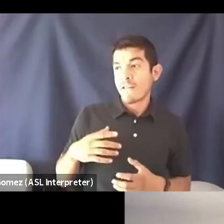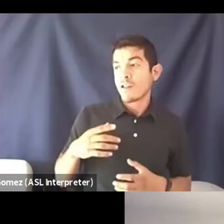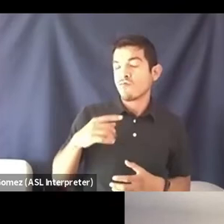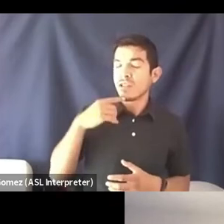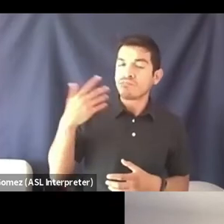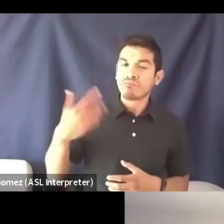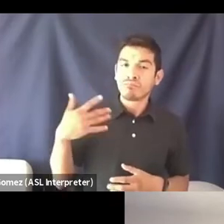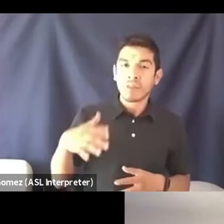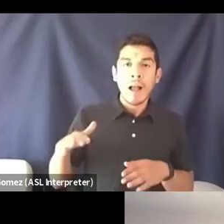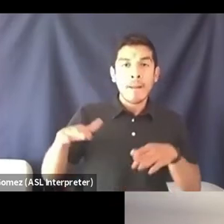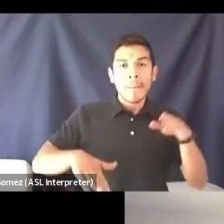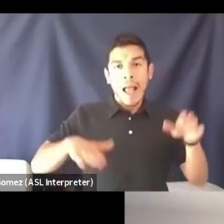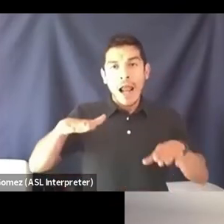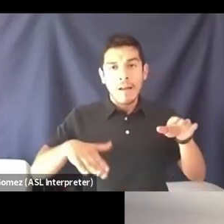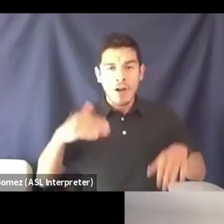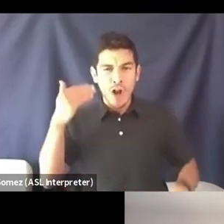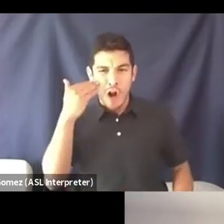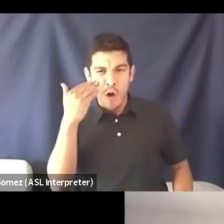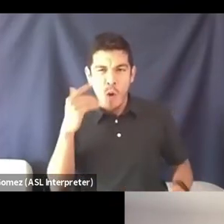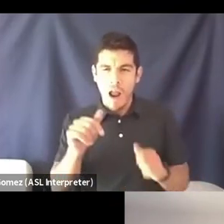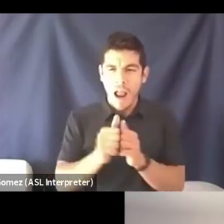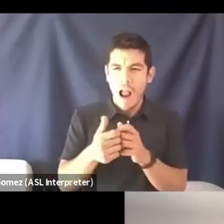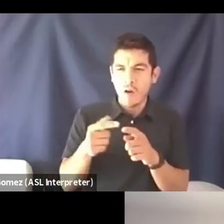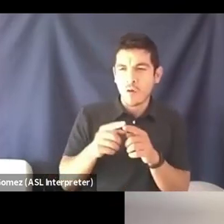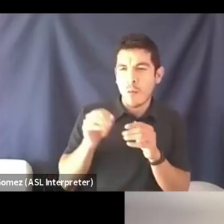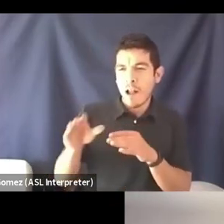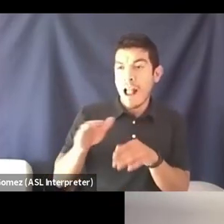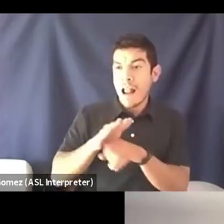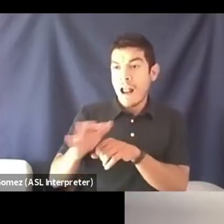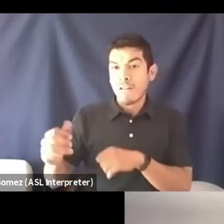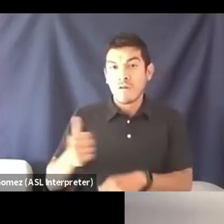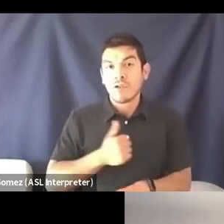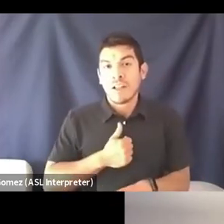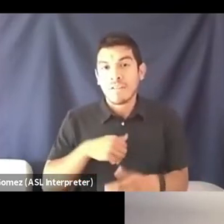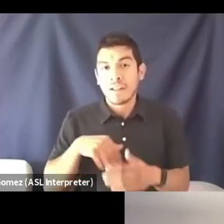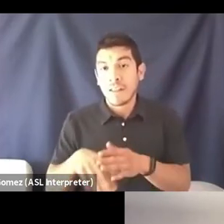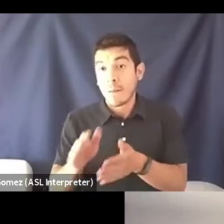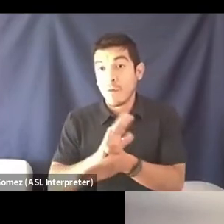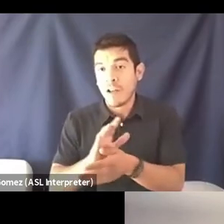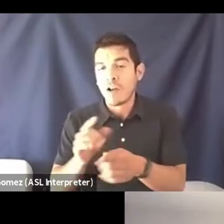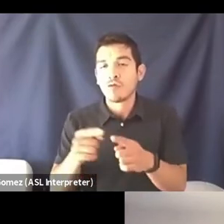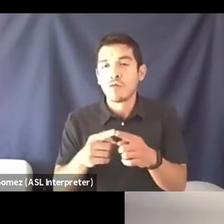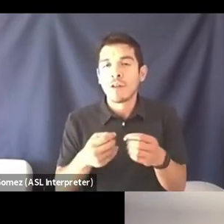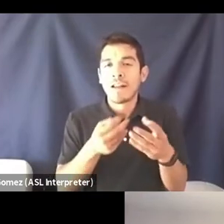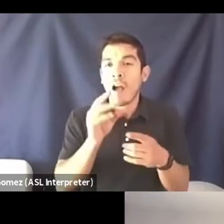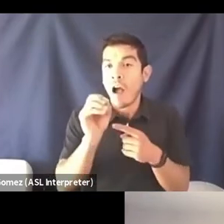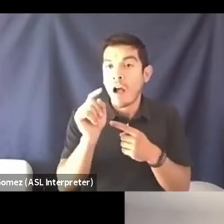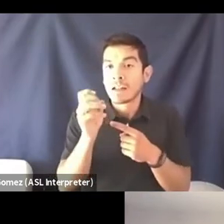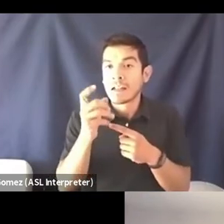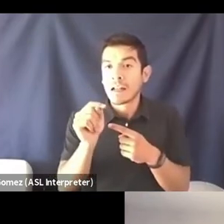of just knowing how to insert enough of yourself to provide context for Yingying's story.